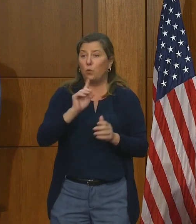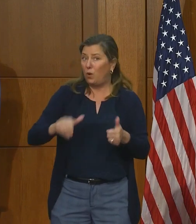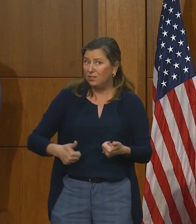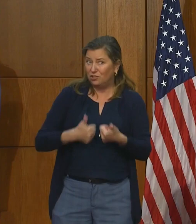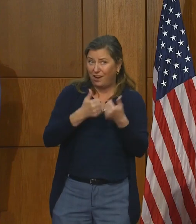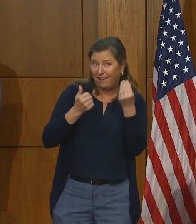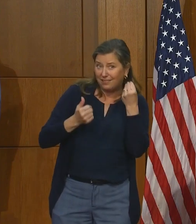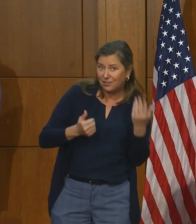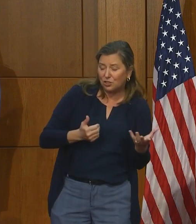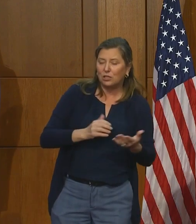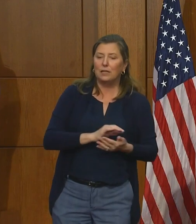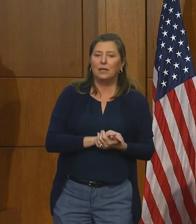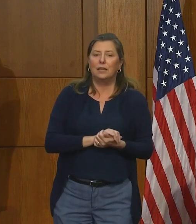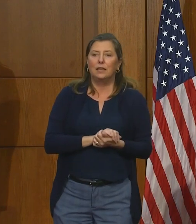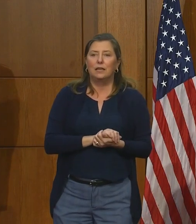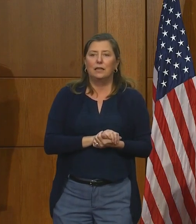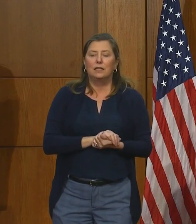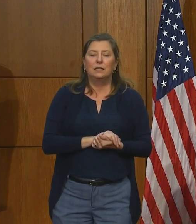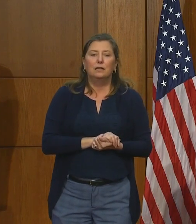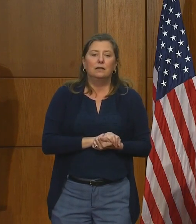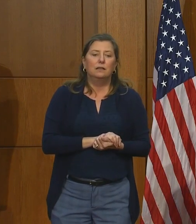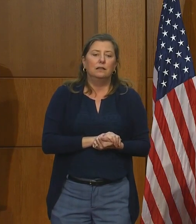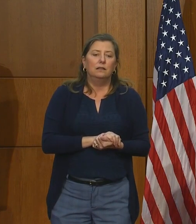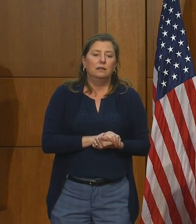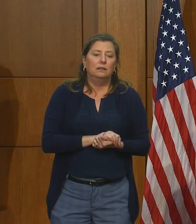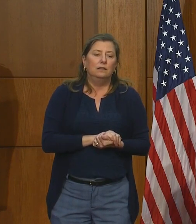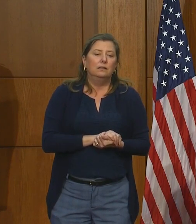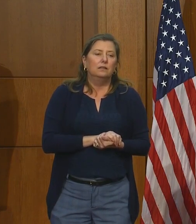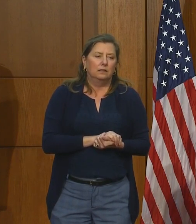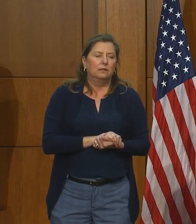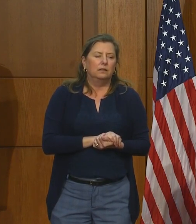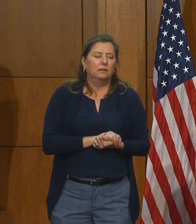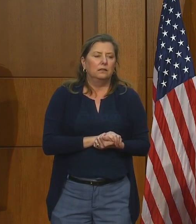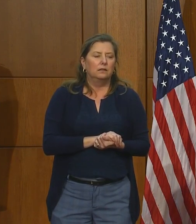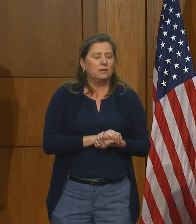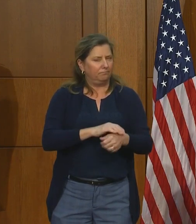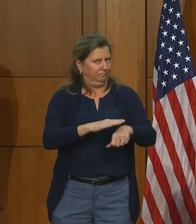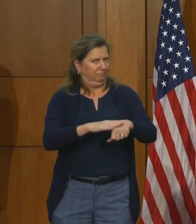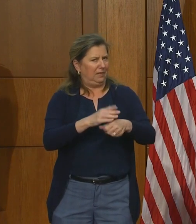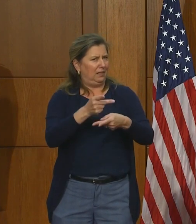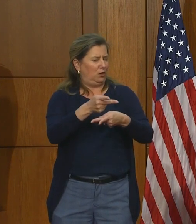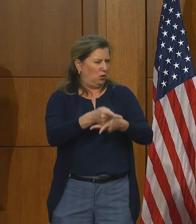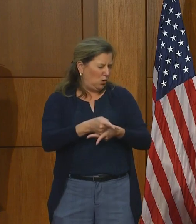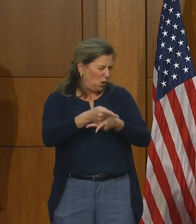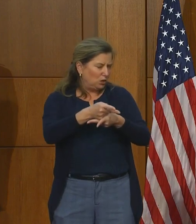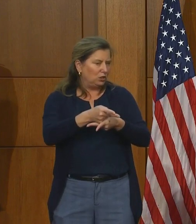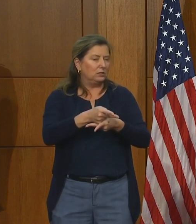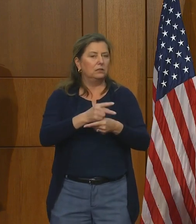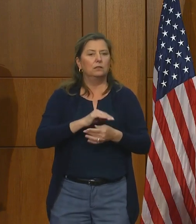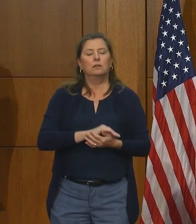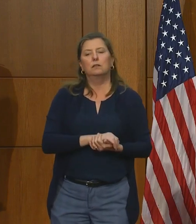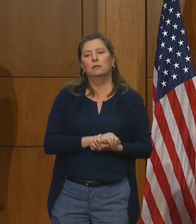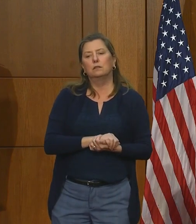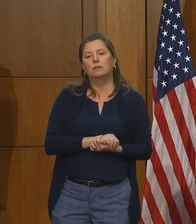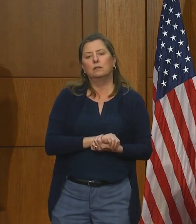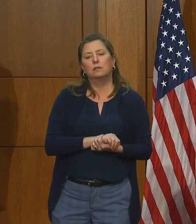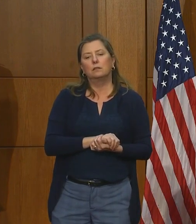GOOD JOB. OF WITH THE DATA AND